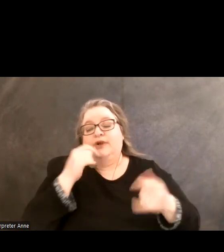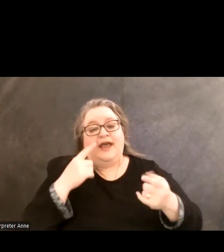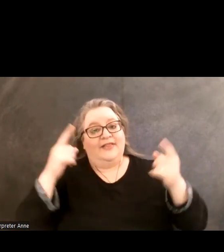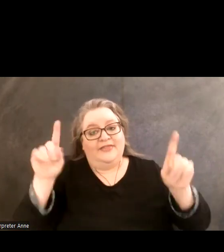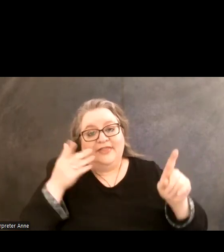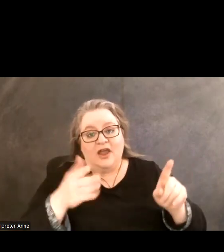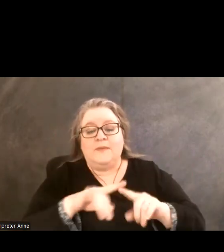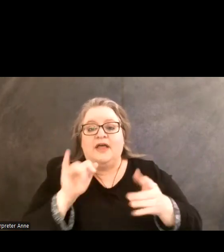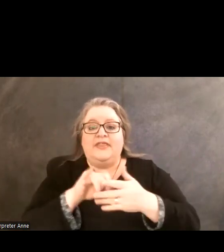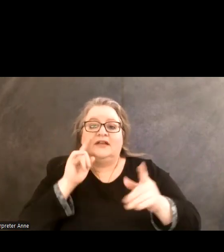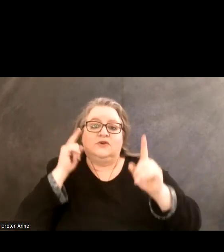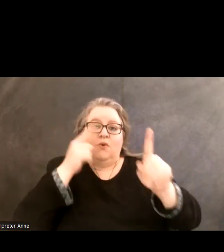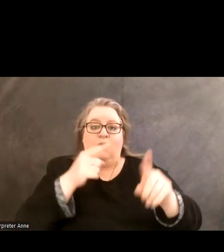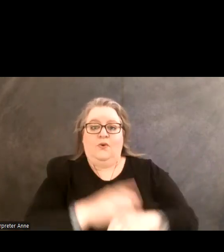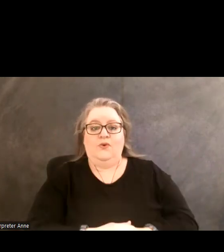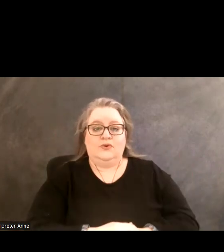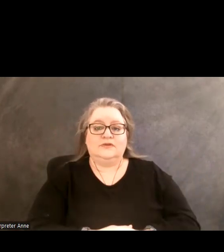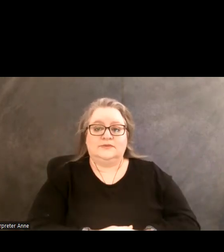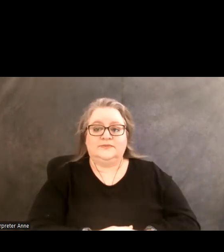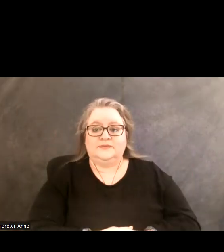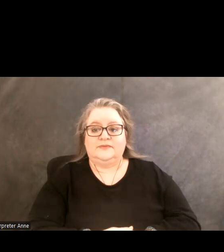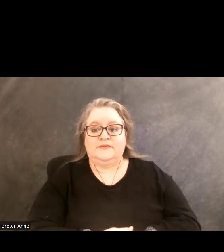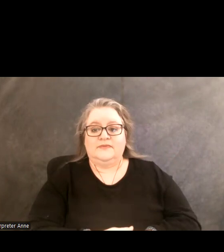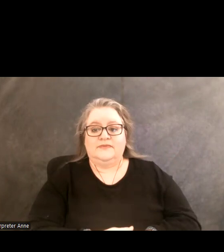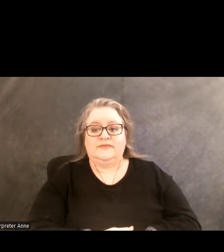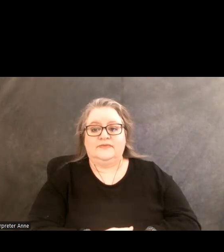goal. And I think that if we are